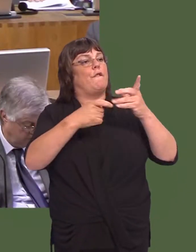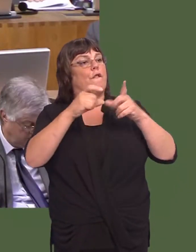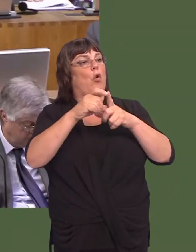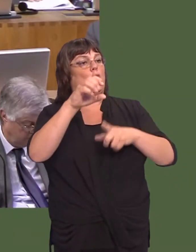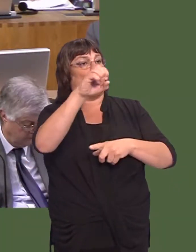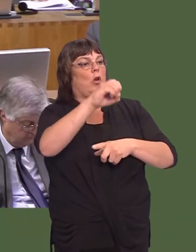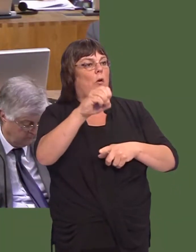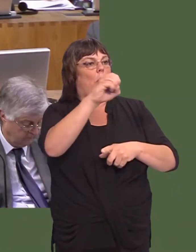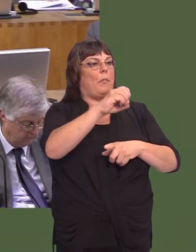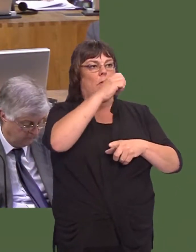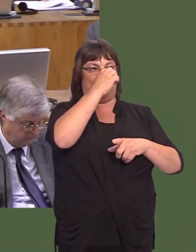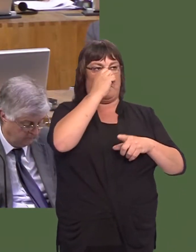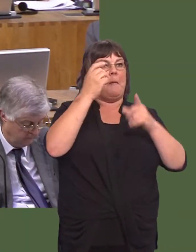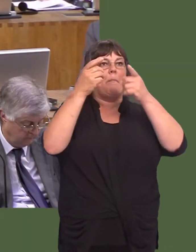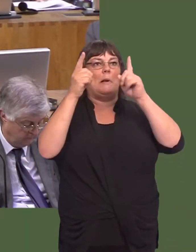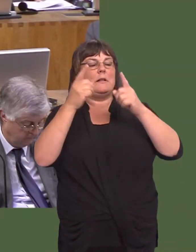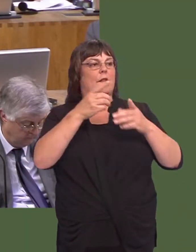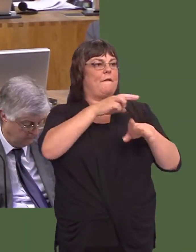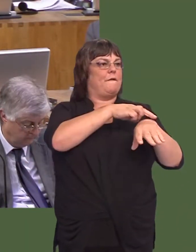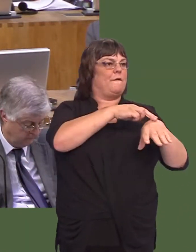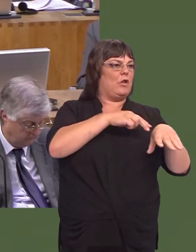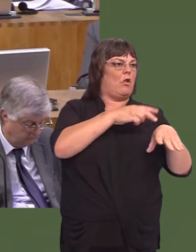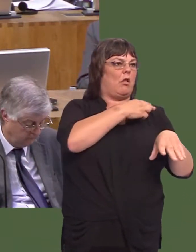taking place between the Minister and officials.